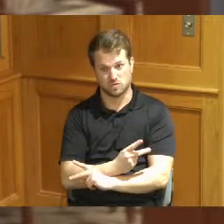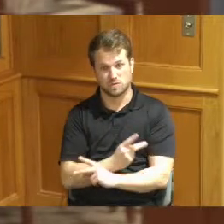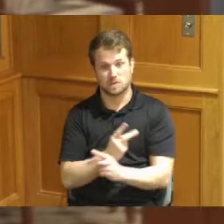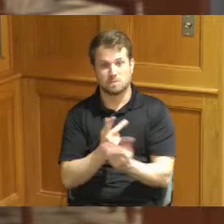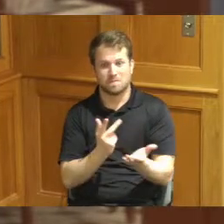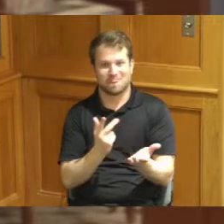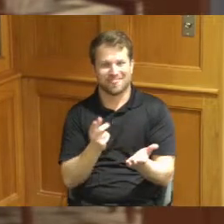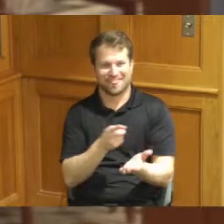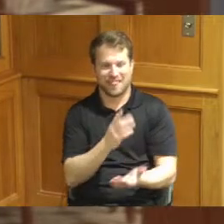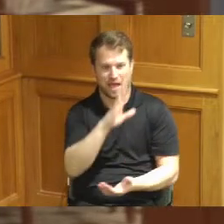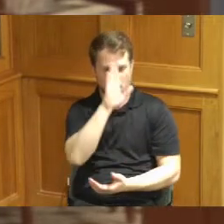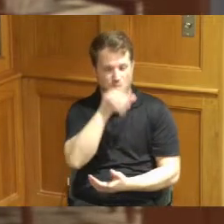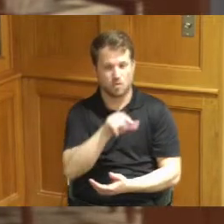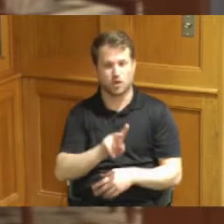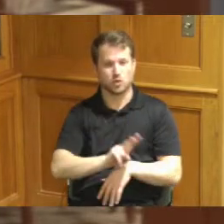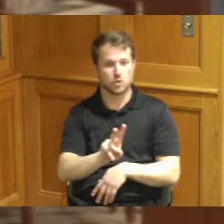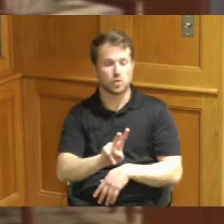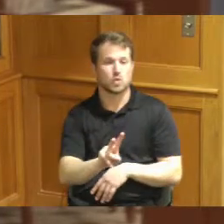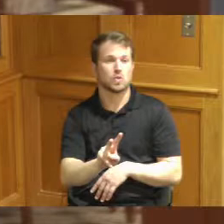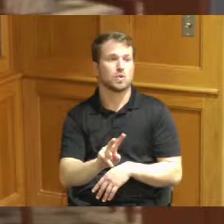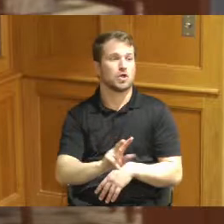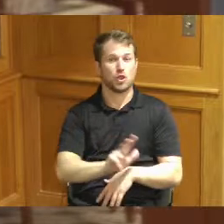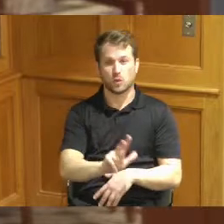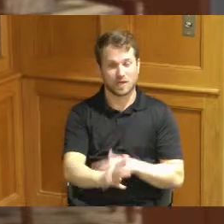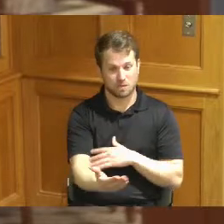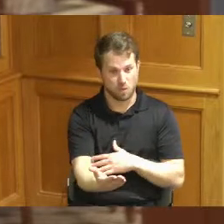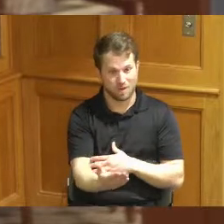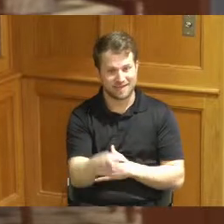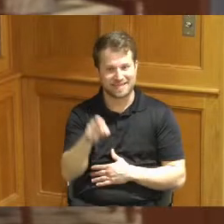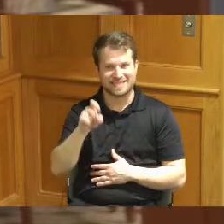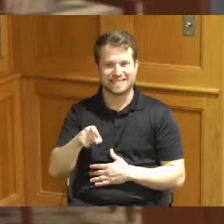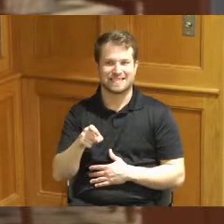going to wake up at two or three in the morning and they're going to need a hit of whatever their